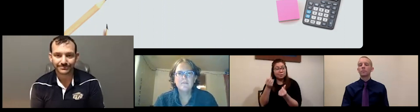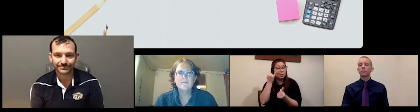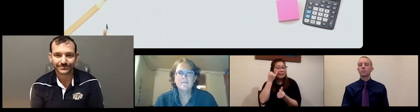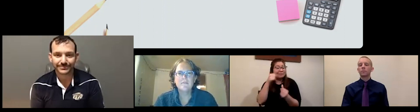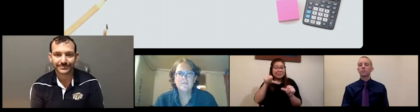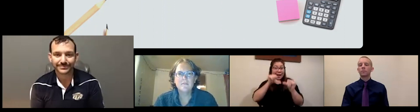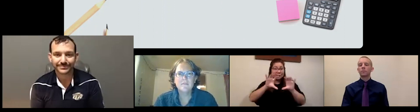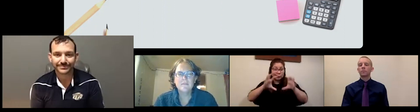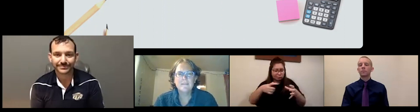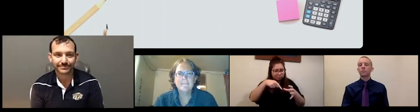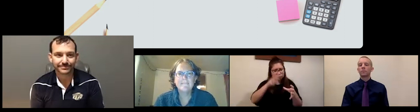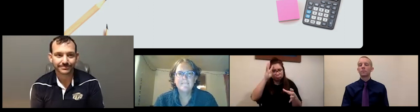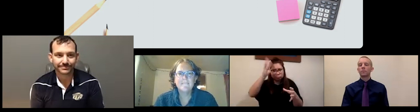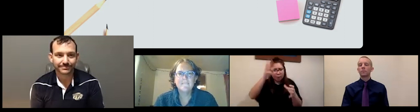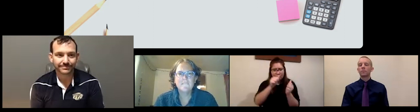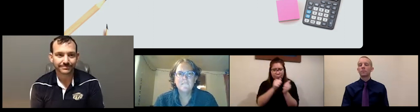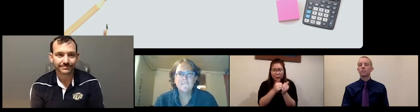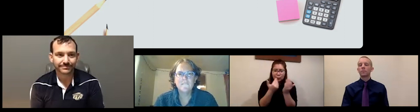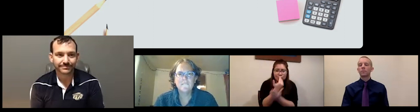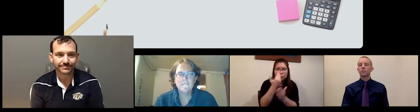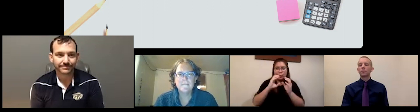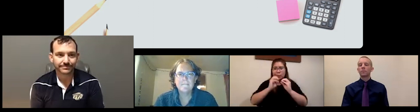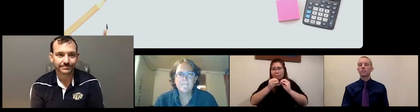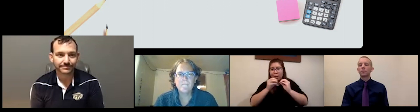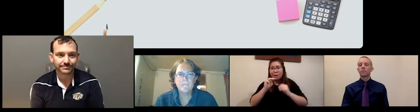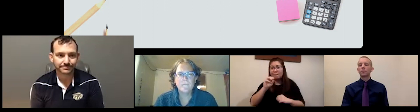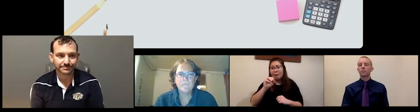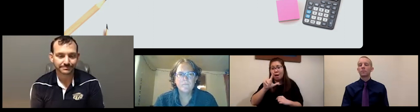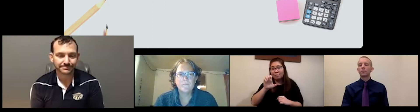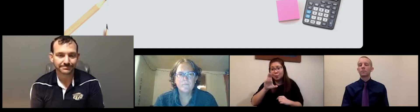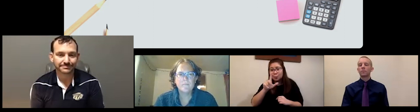So if a science group comes up with a new molecule or